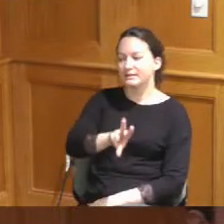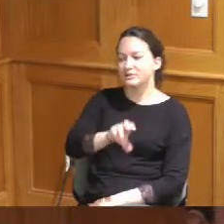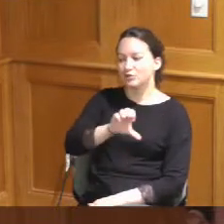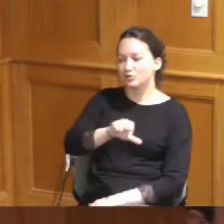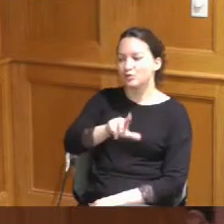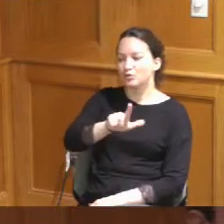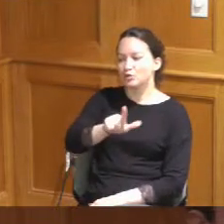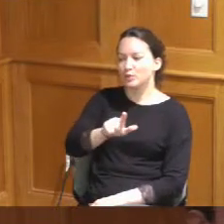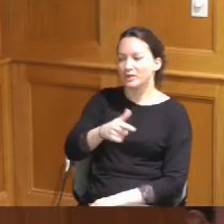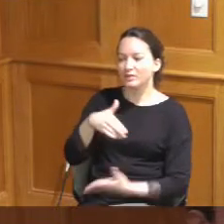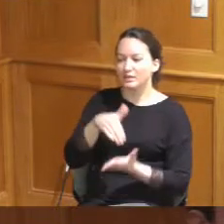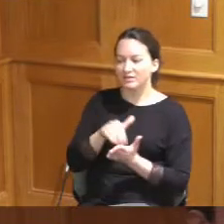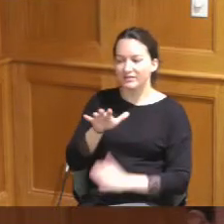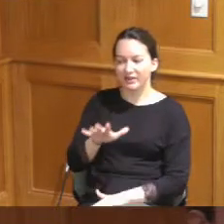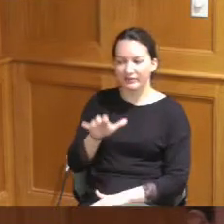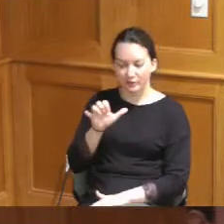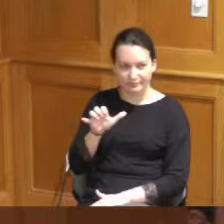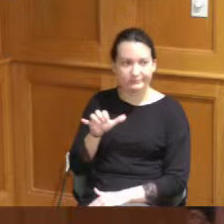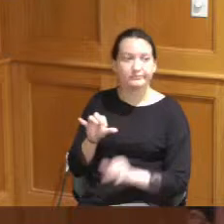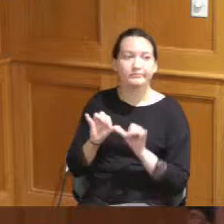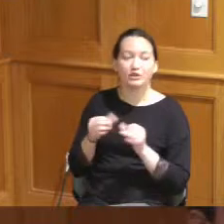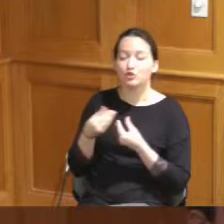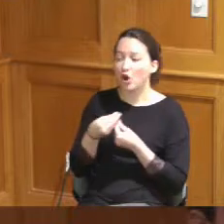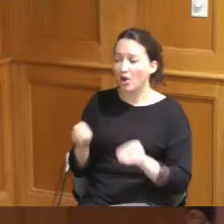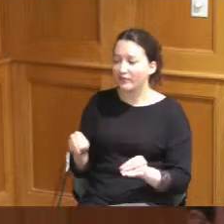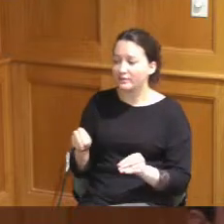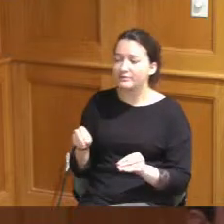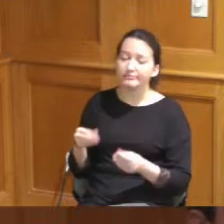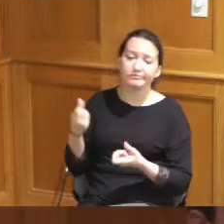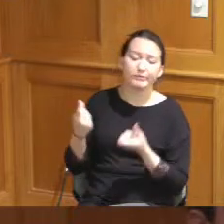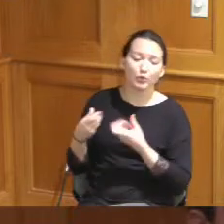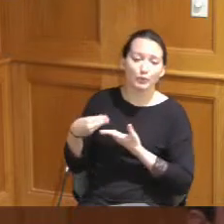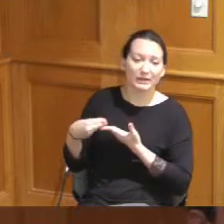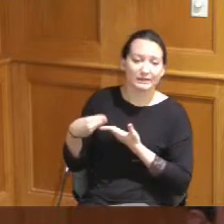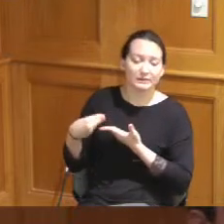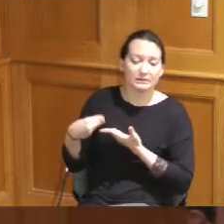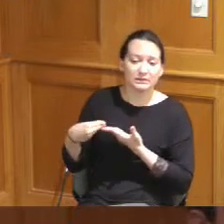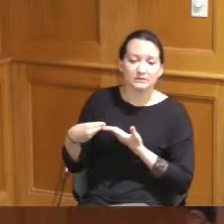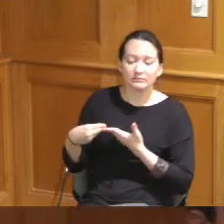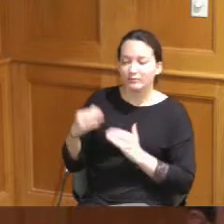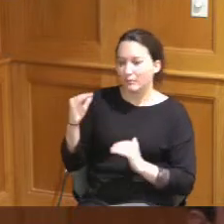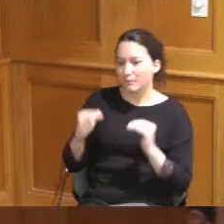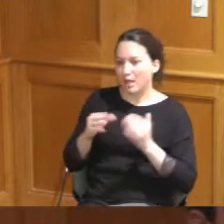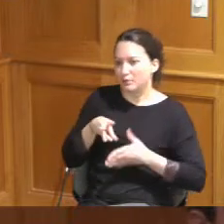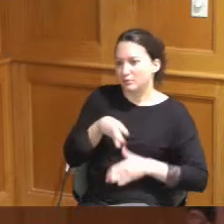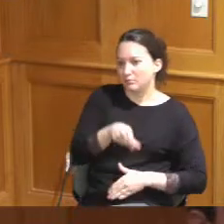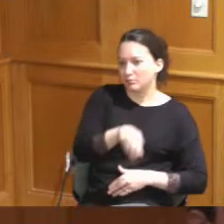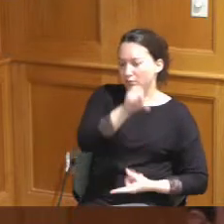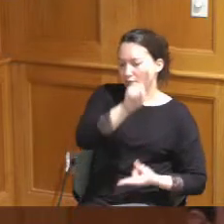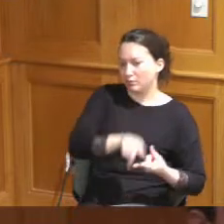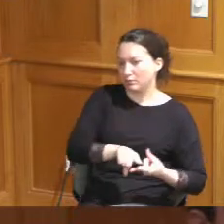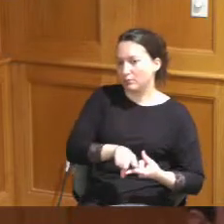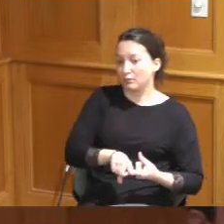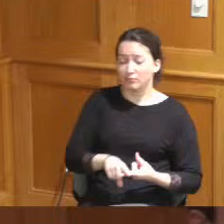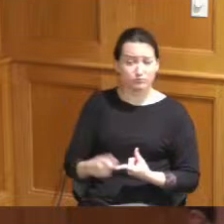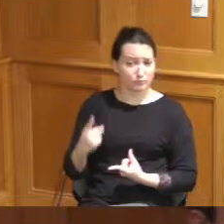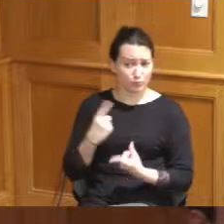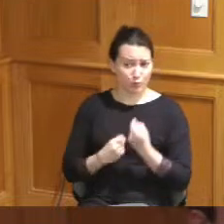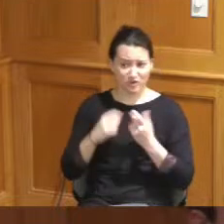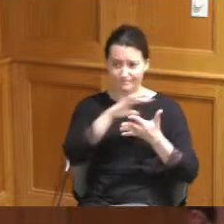and the Engineers office permissive Auto funds to remain the that project questions on those items